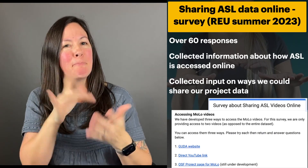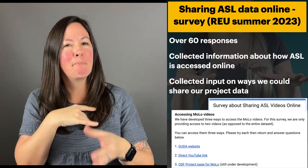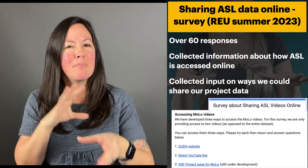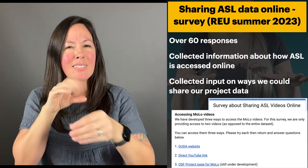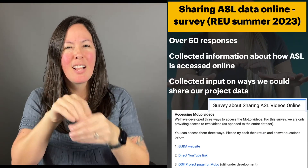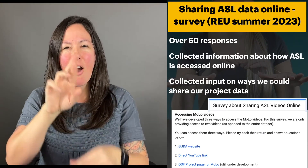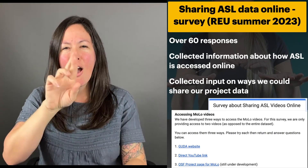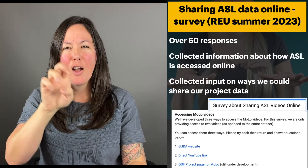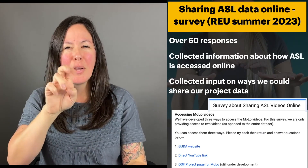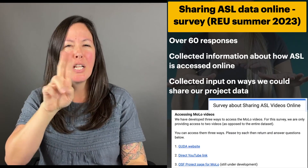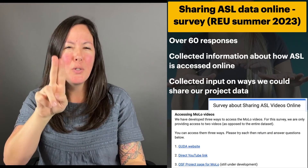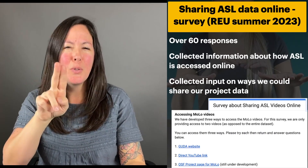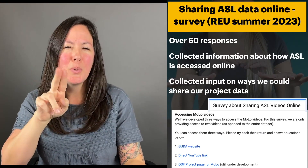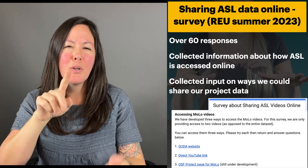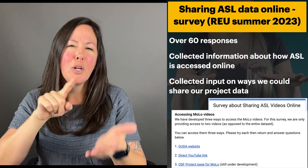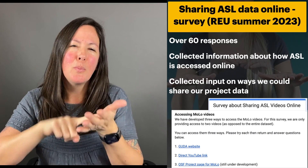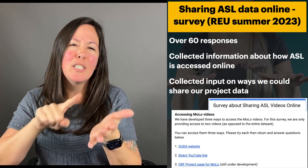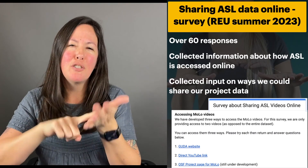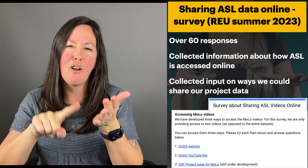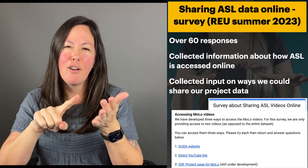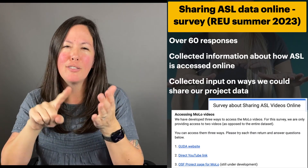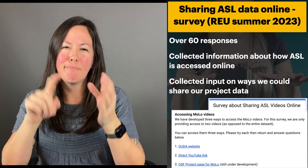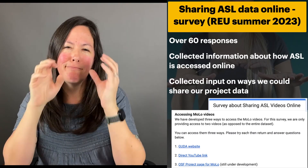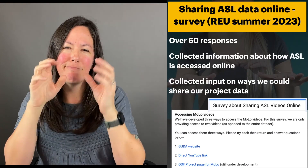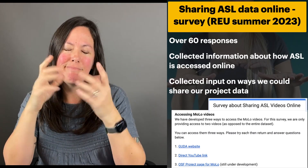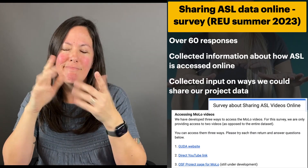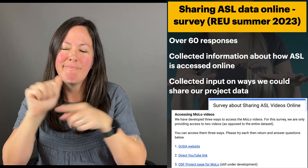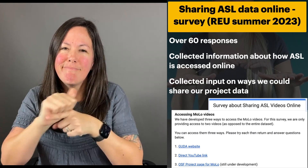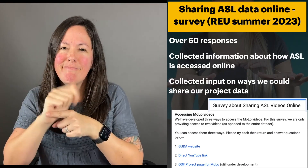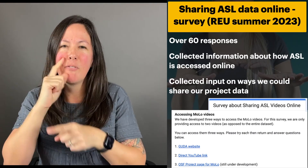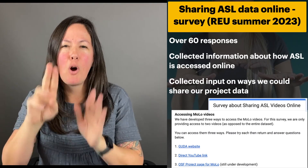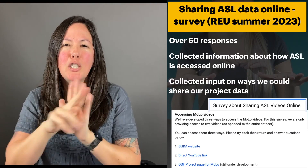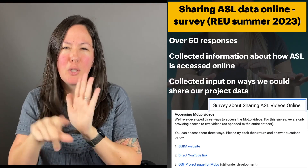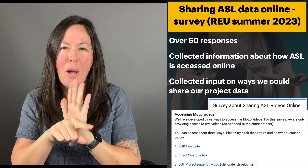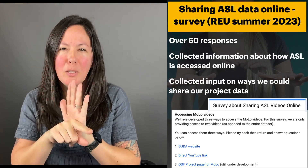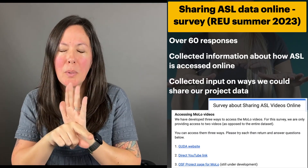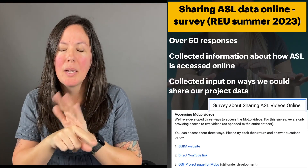well the last thing I wanted to talk about in this category of kind of the